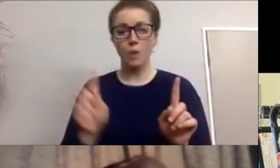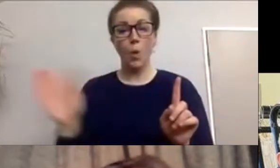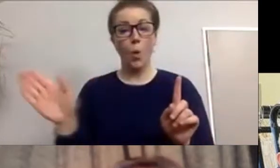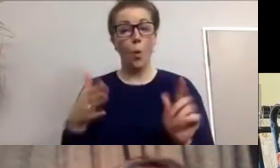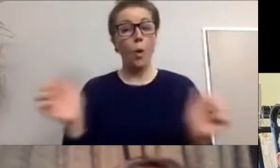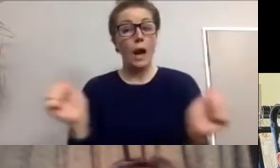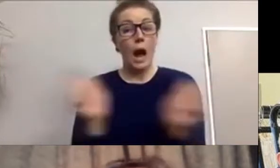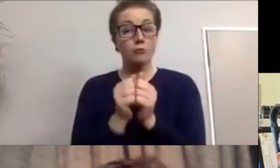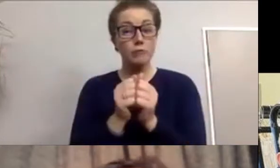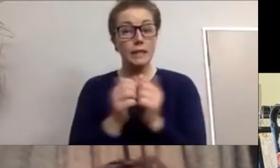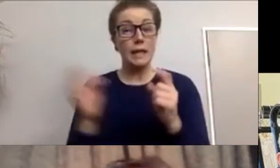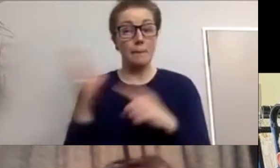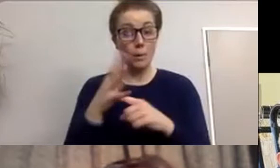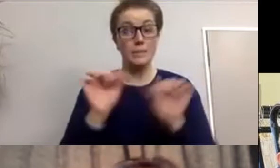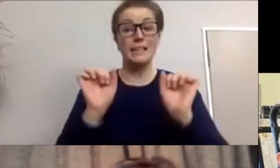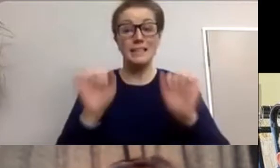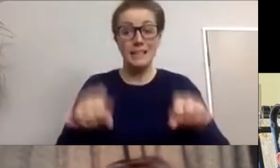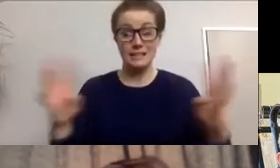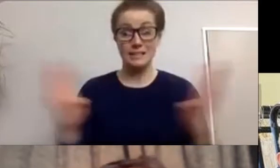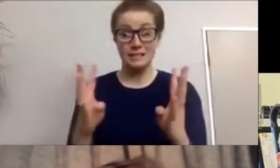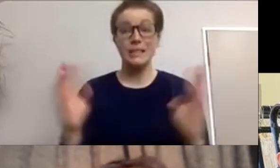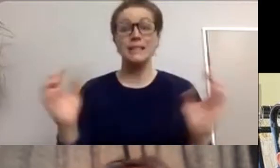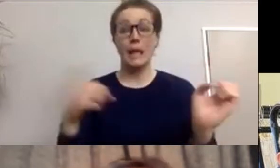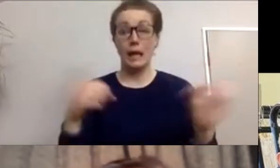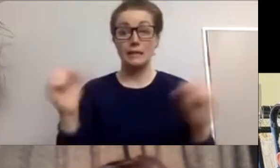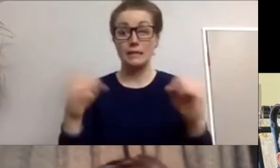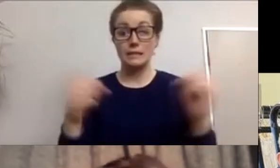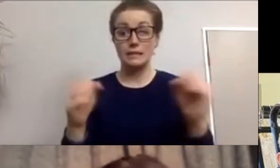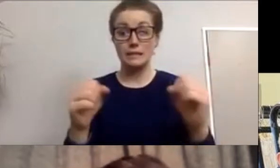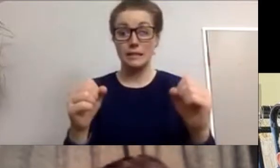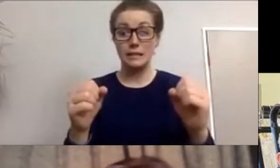important, that they was going to revert to whatever doing they